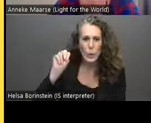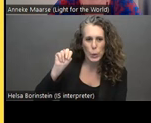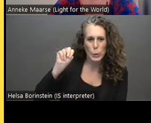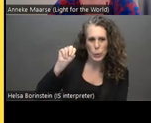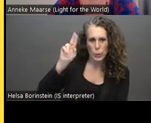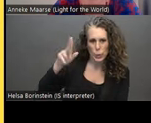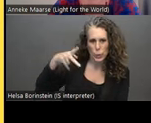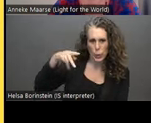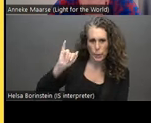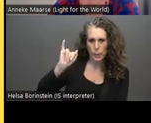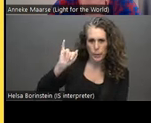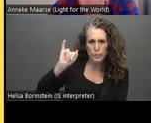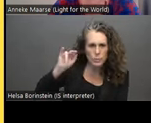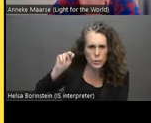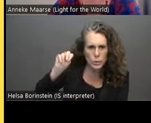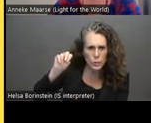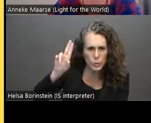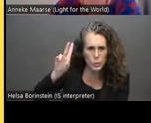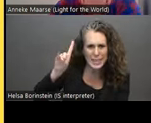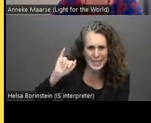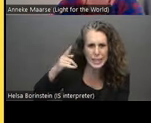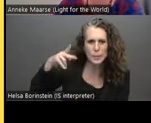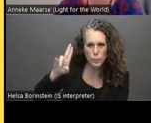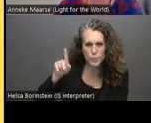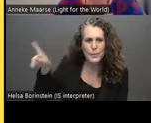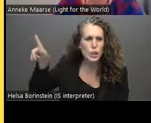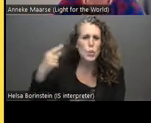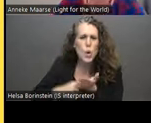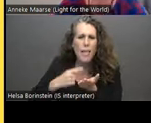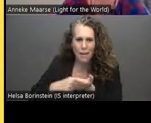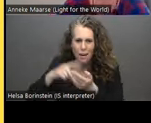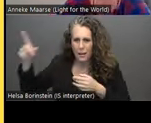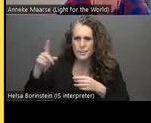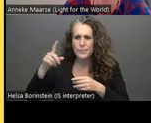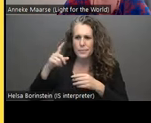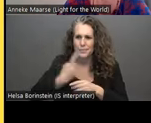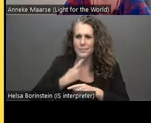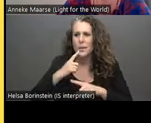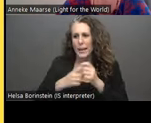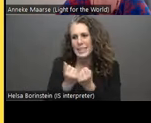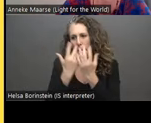of persons with disabilities in Uganda, and with with many others, which will share a